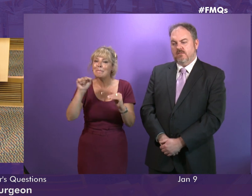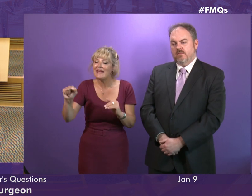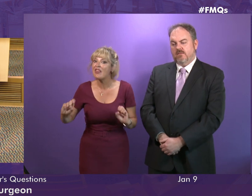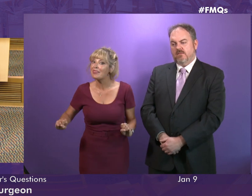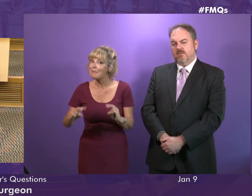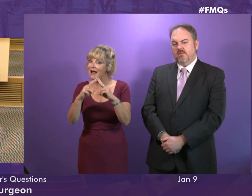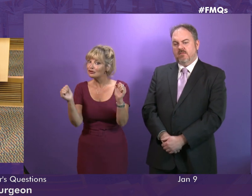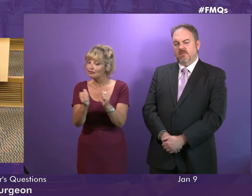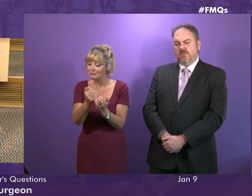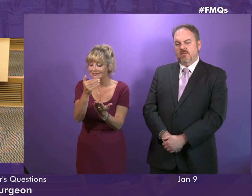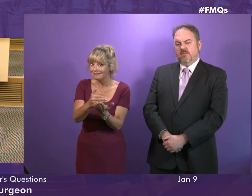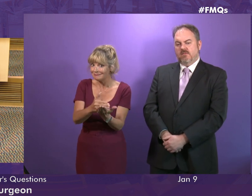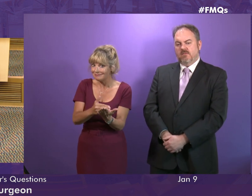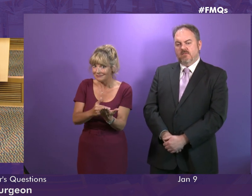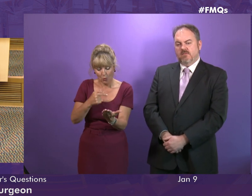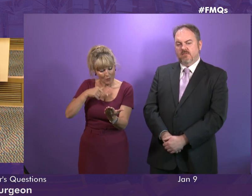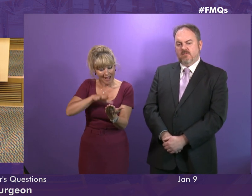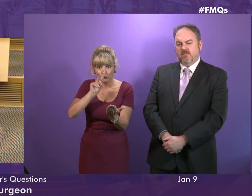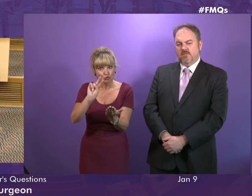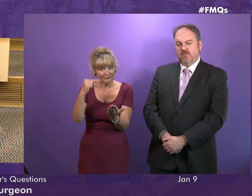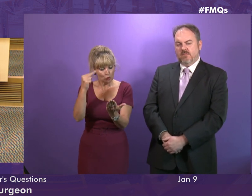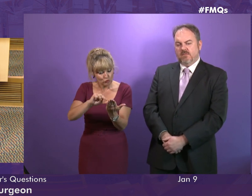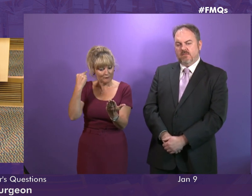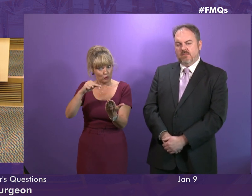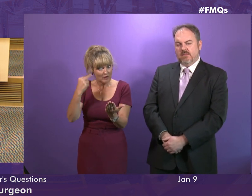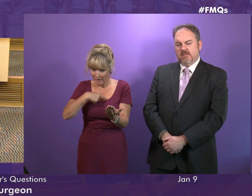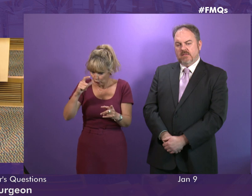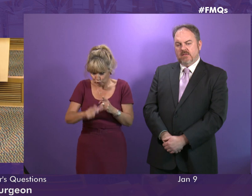that we need to review all that. That is exactly what the Government is doing with a rigorously